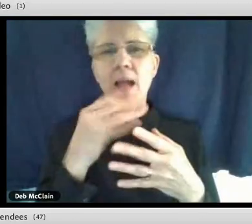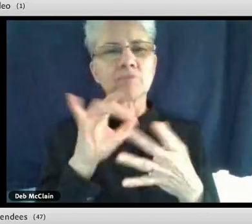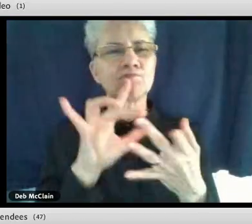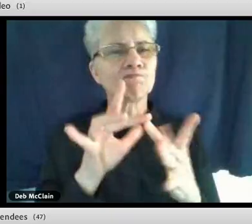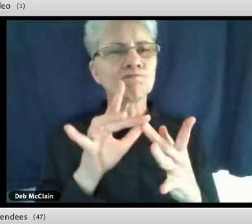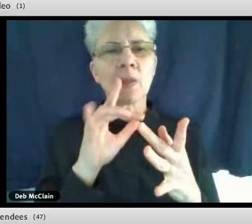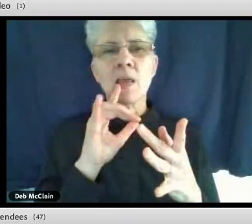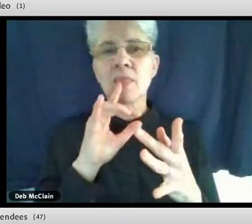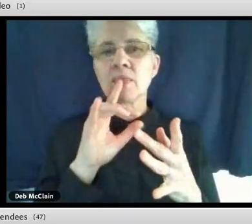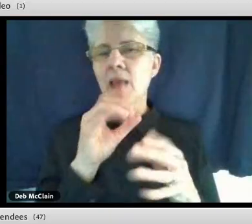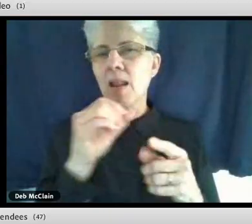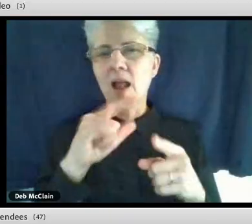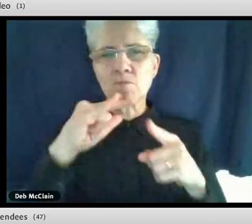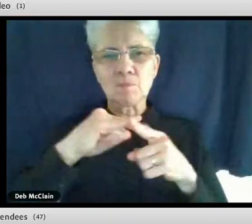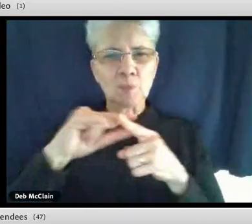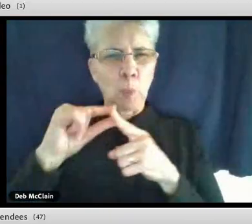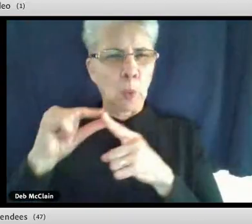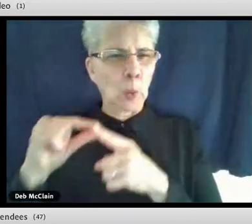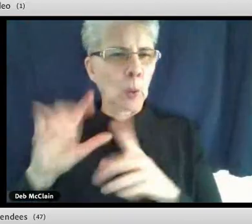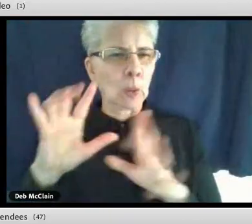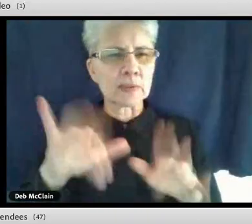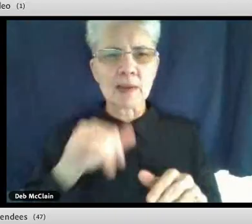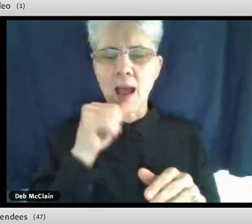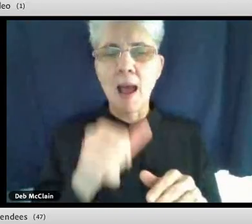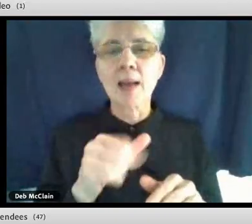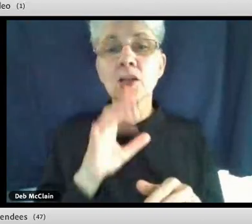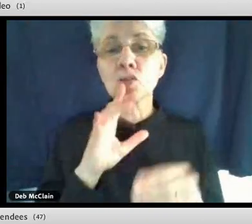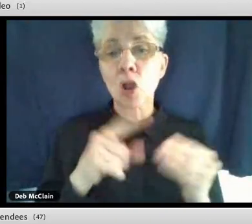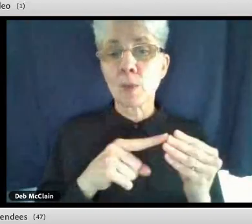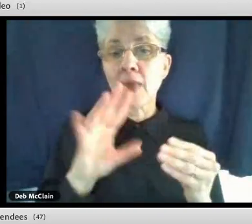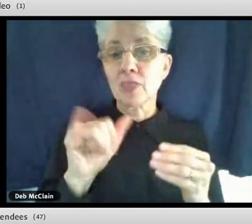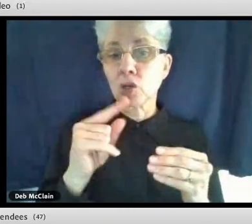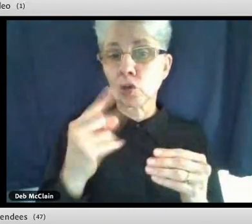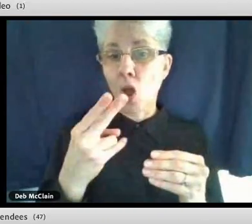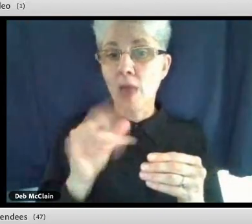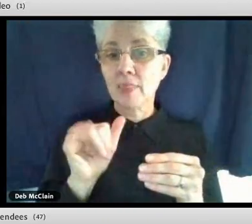Again, they've got the symptoms. Here is were I was telling you about that section about the cloth covers.